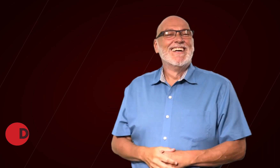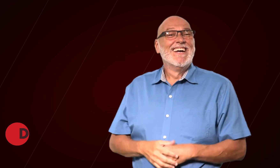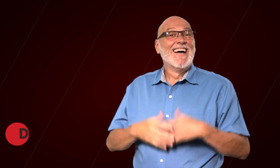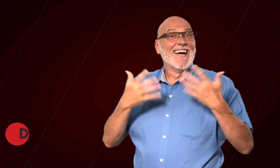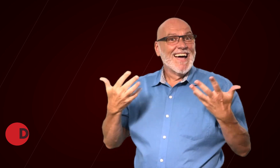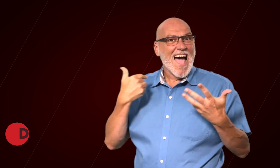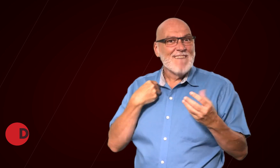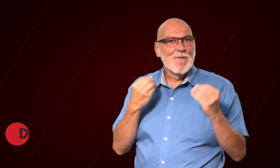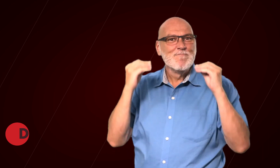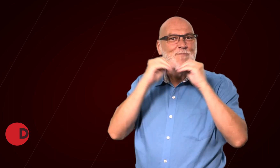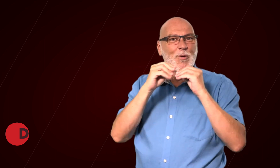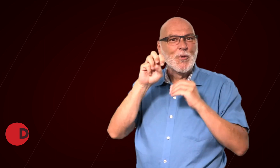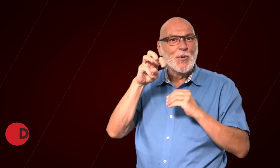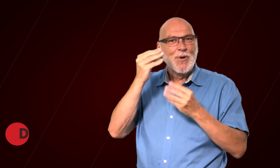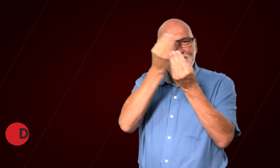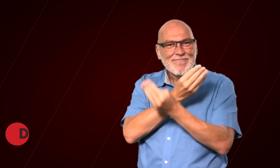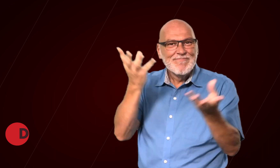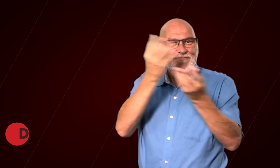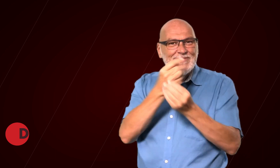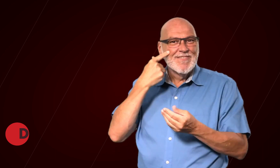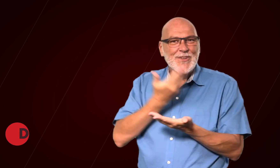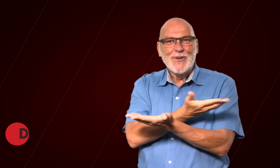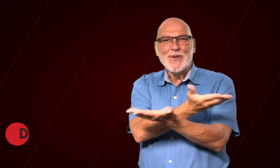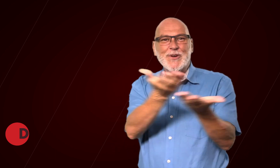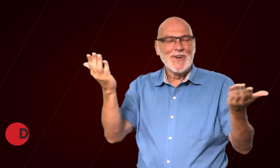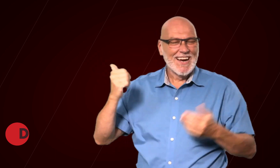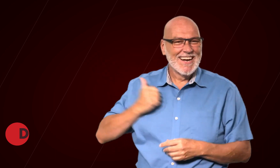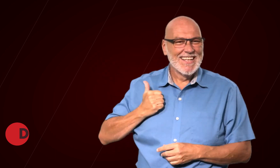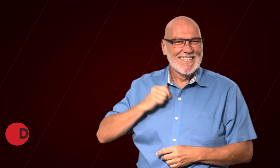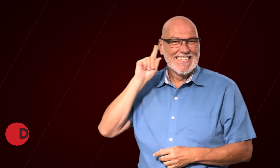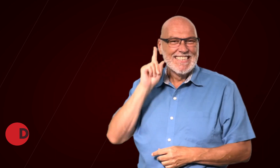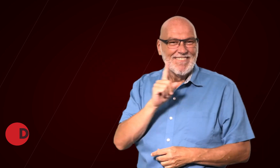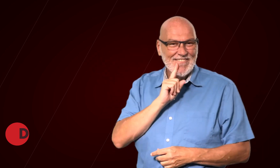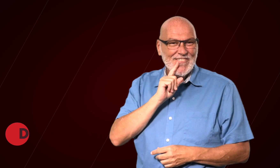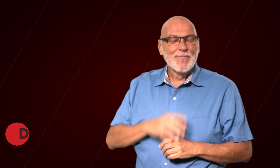Bringing alerts & news reports at intervals for all Deaf Canadians.